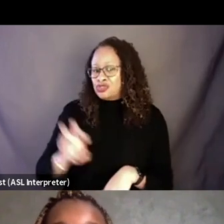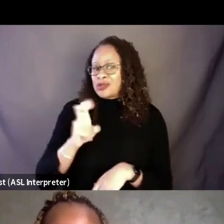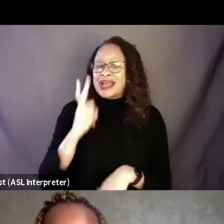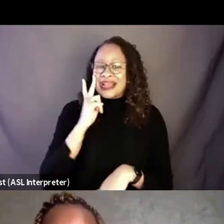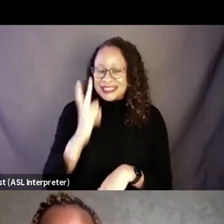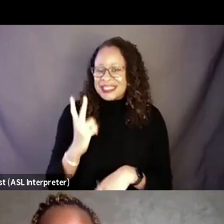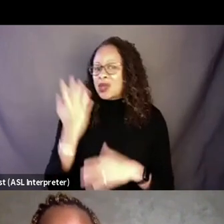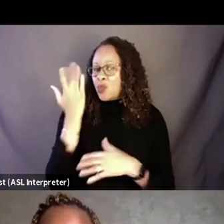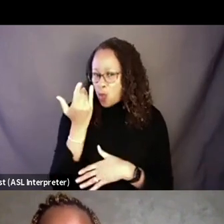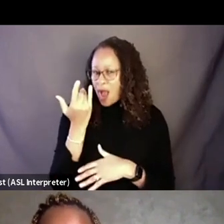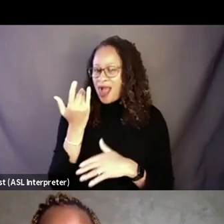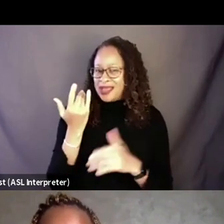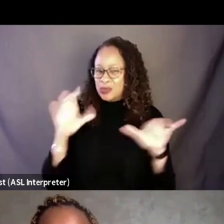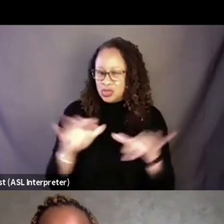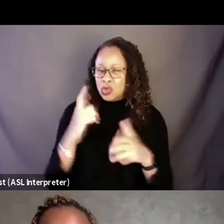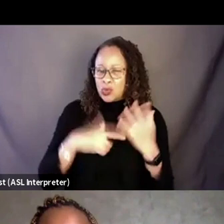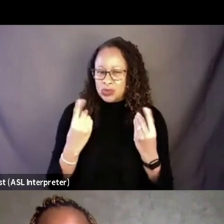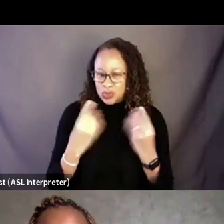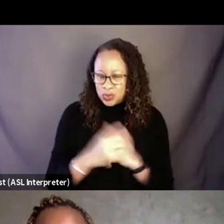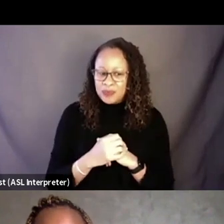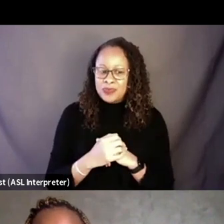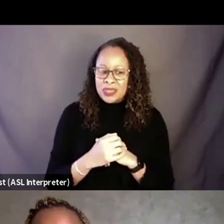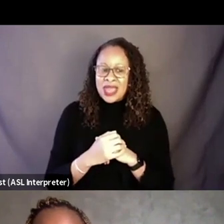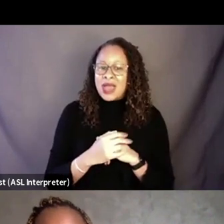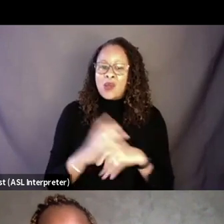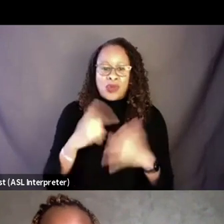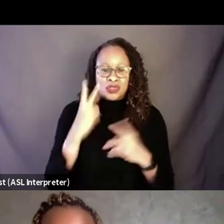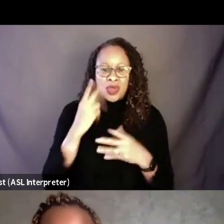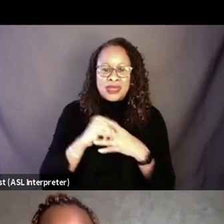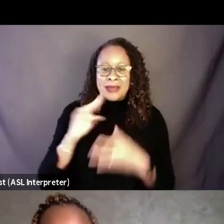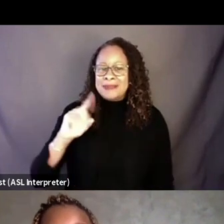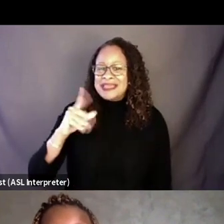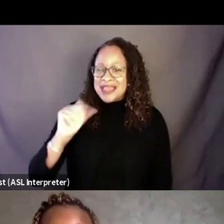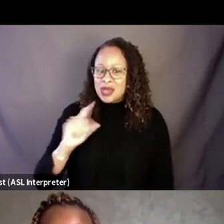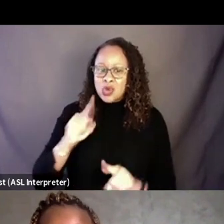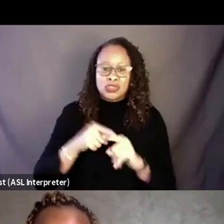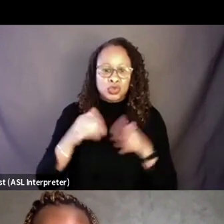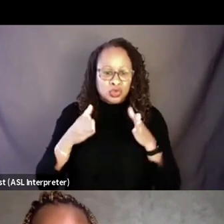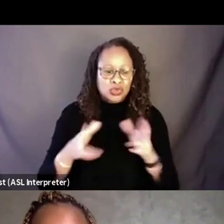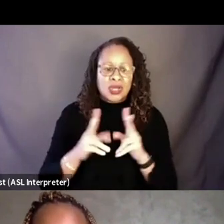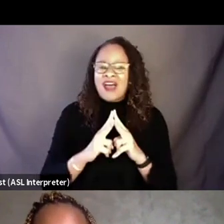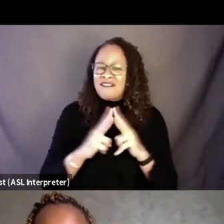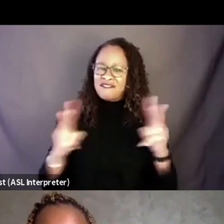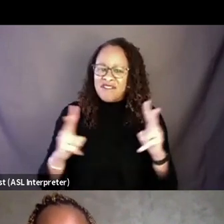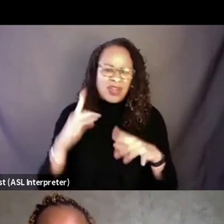that you kept on seeing him doing in the media or going to the streets, being very vocal